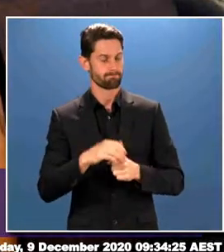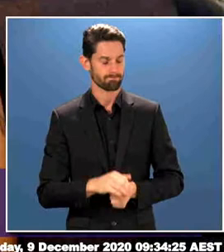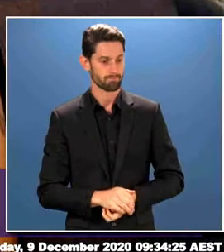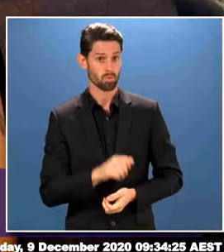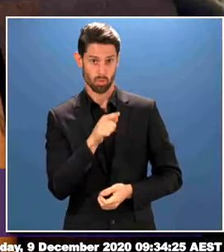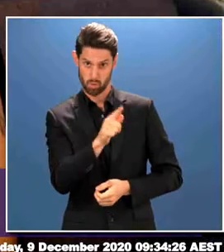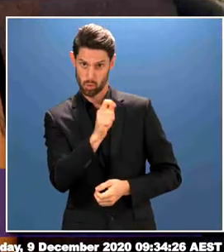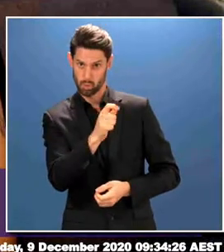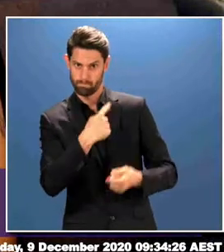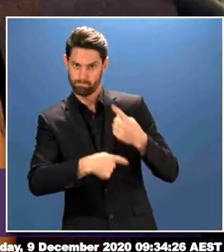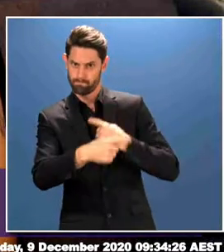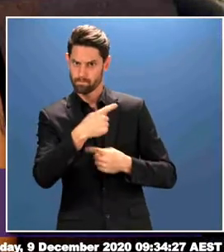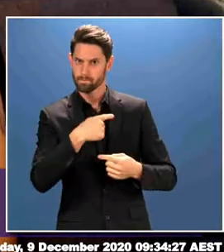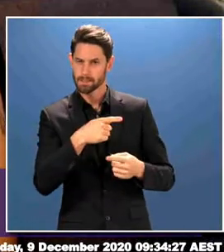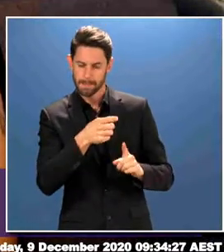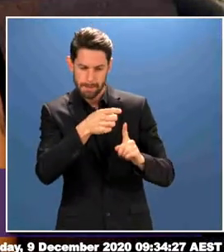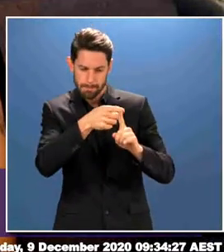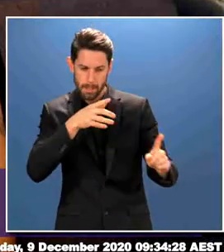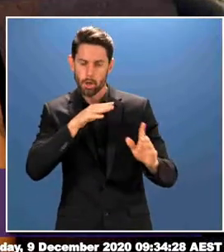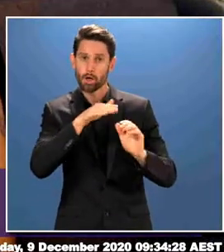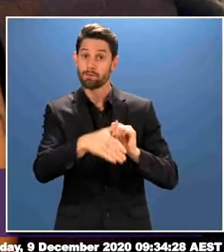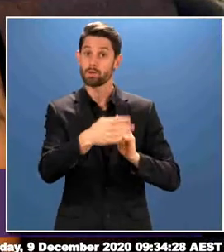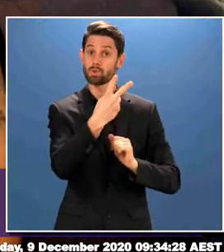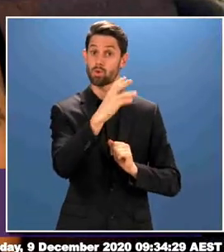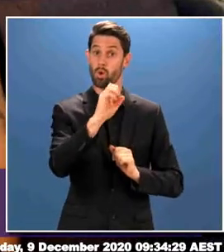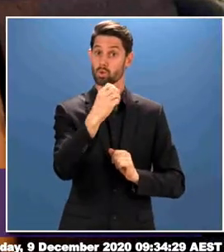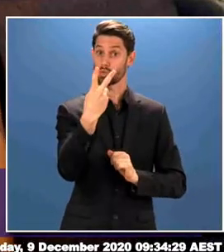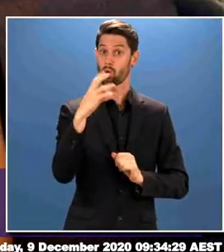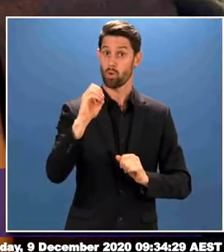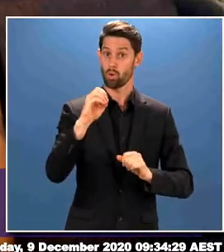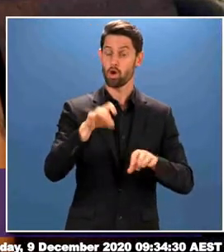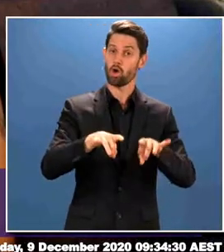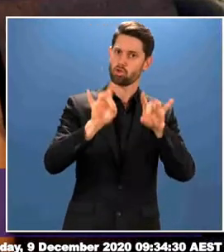give today, particularly in relation to the 2020 National Youth